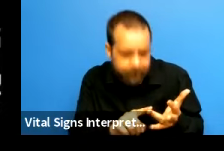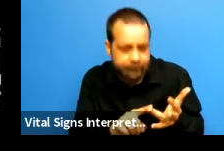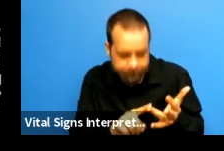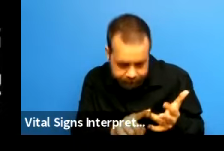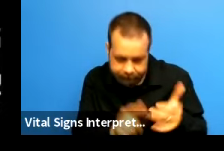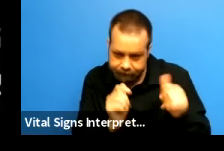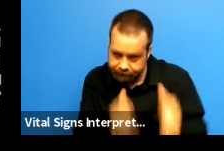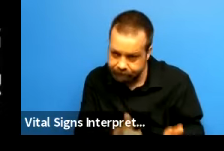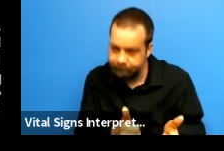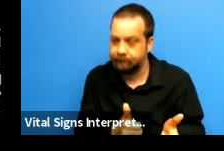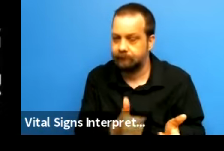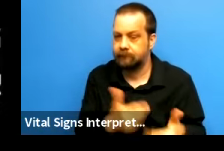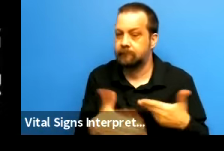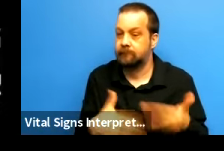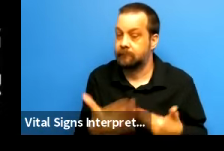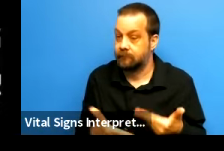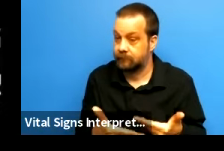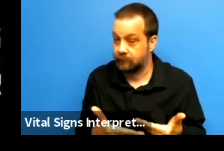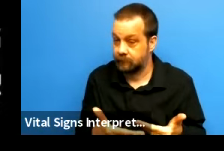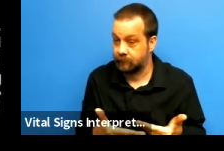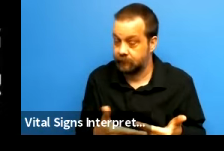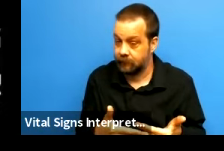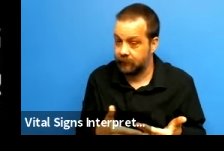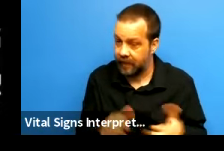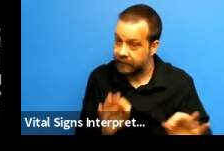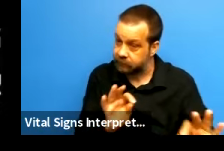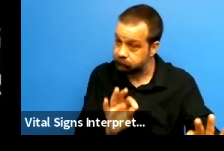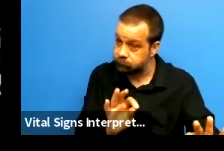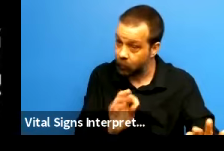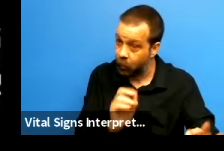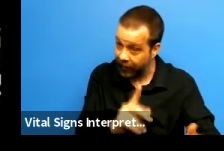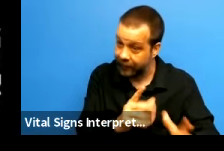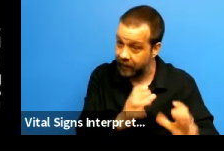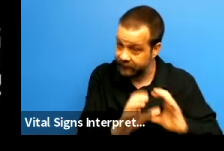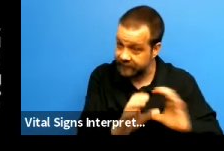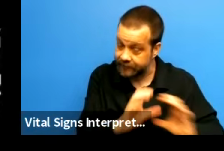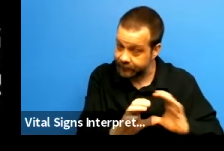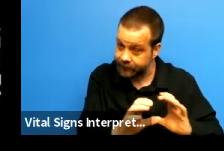because so many times things break down early in the process